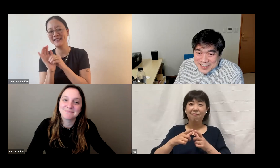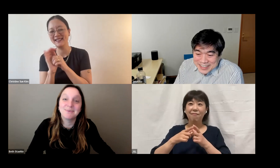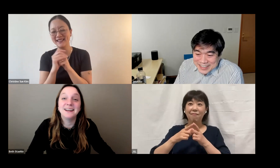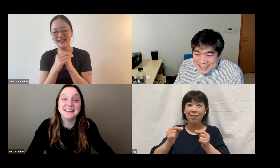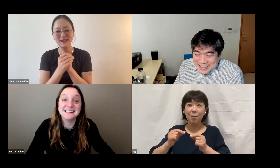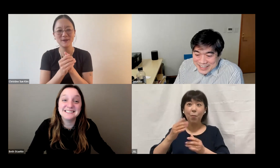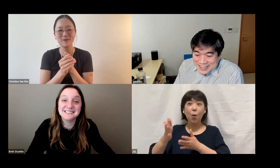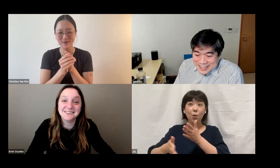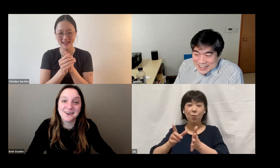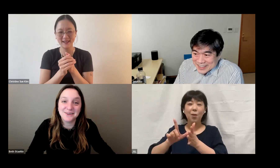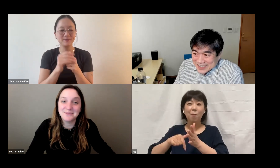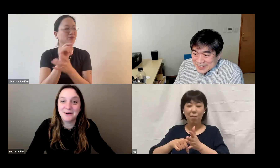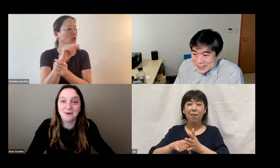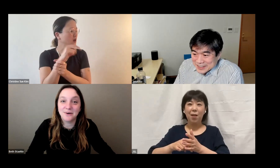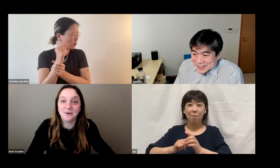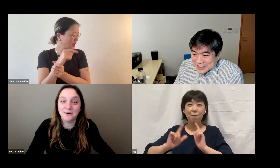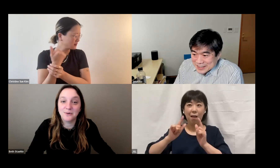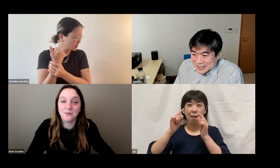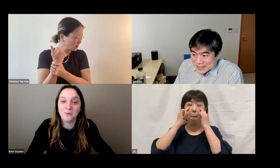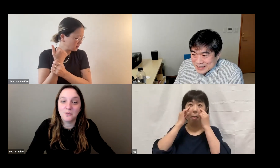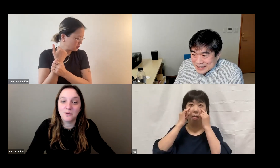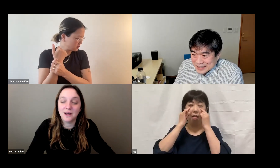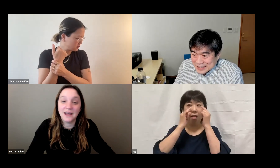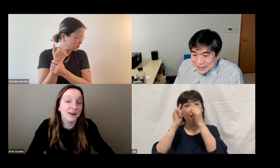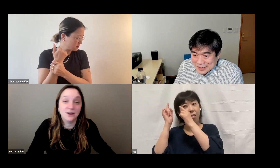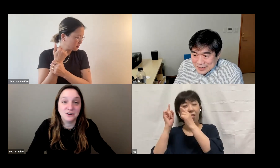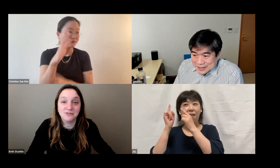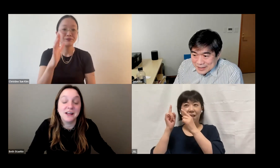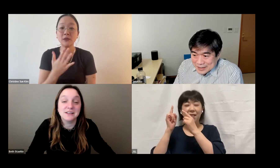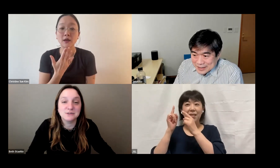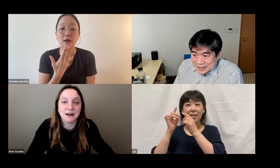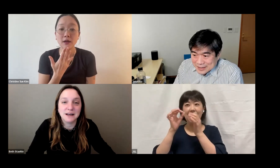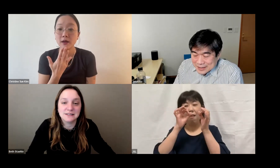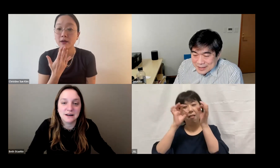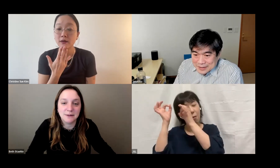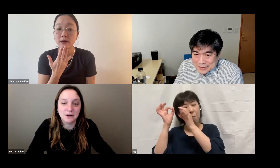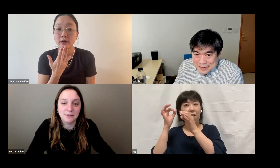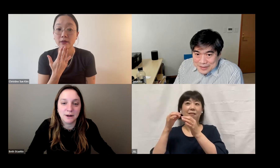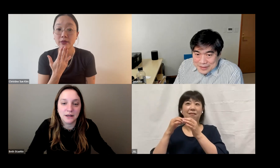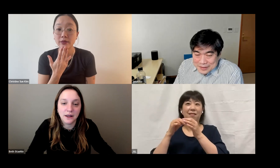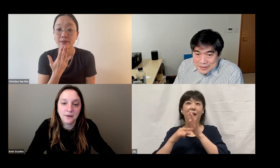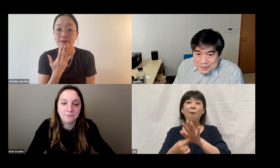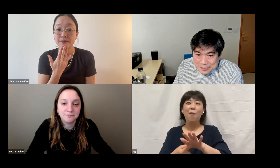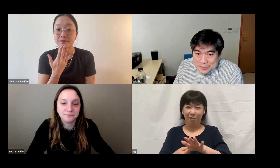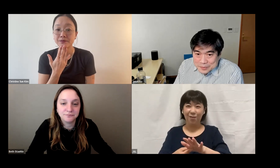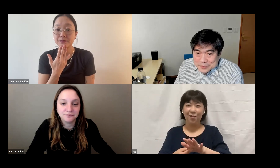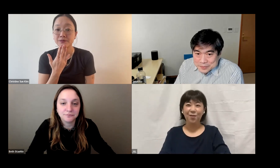but it is still all on your face, right? It's not about your body